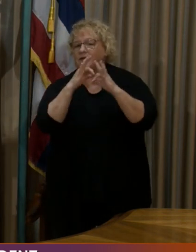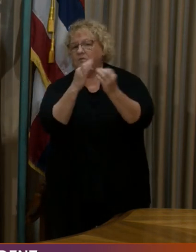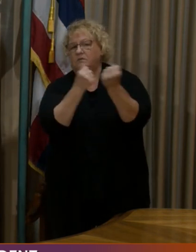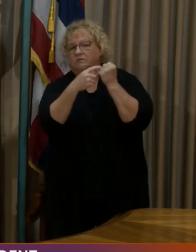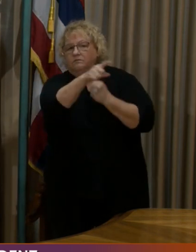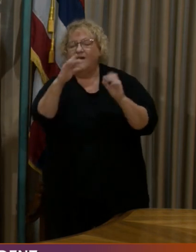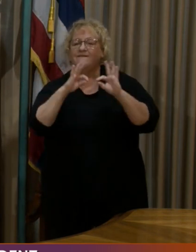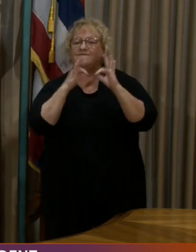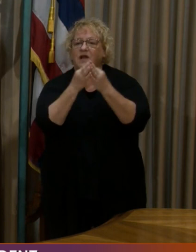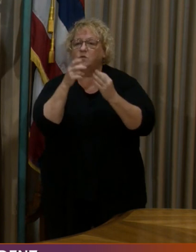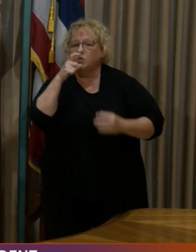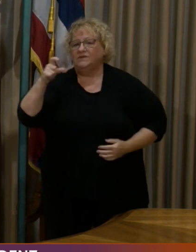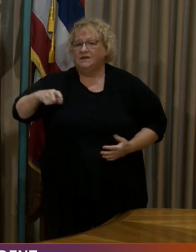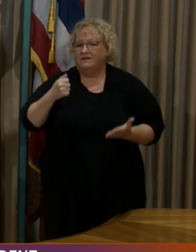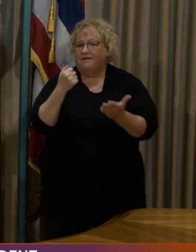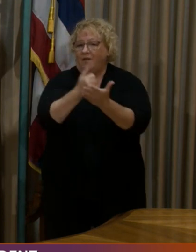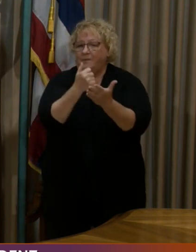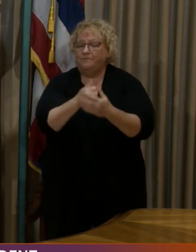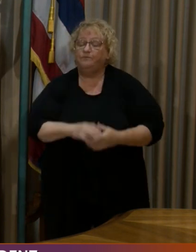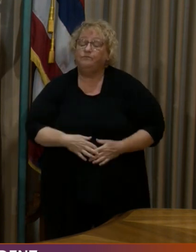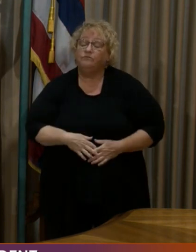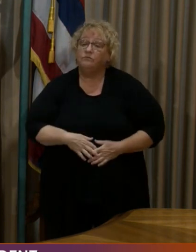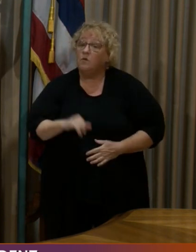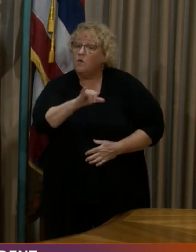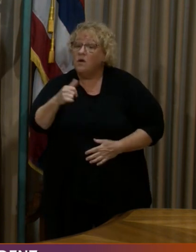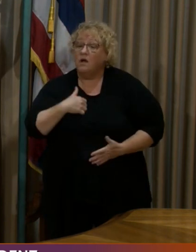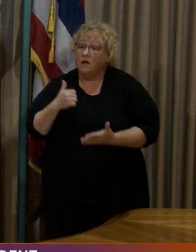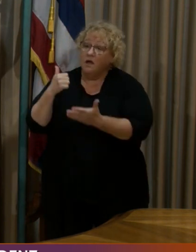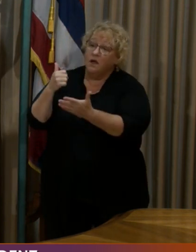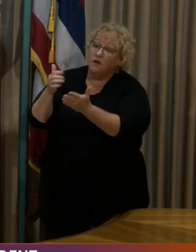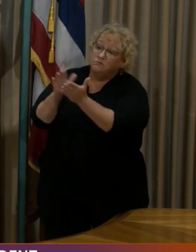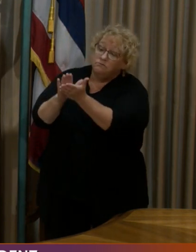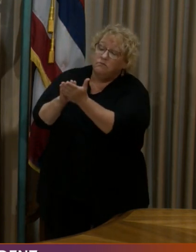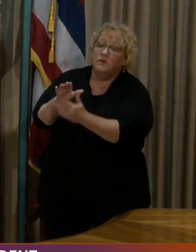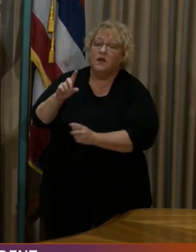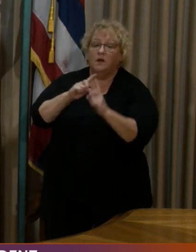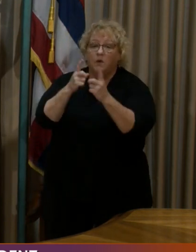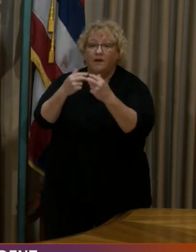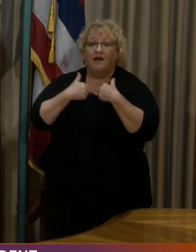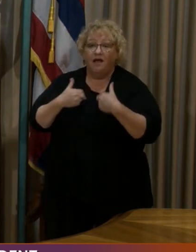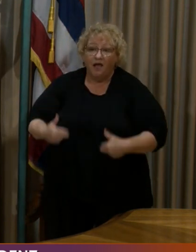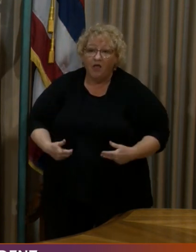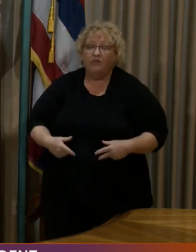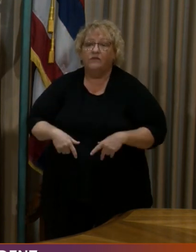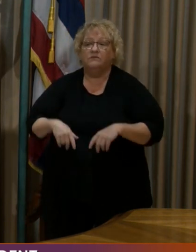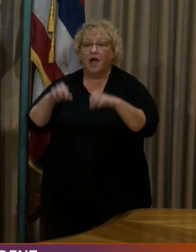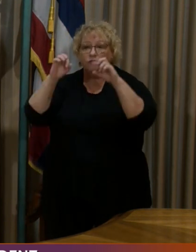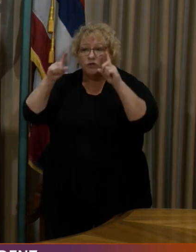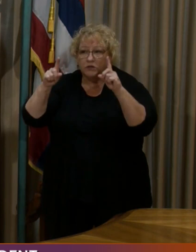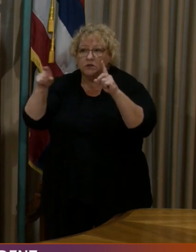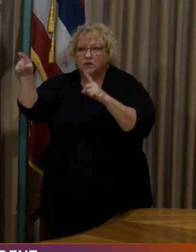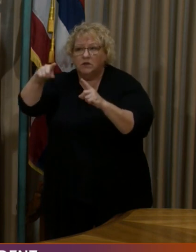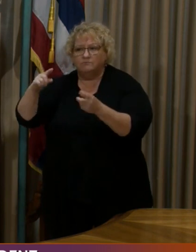DEPARTMENT OF EDUCATION TO TRULY HELP HAWAII'S FAMILIES IN NEED AND I'D LIKE TO THANK THE